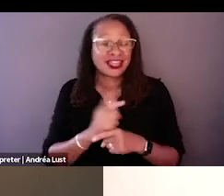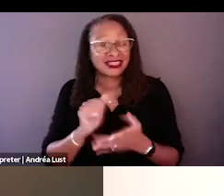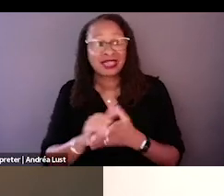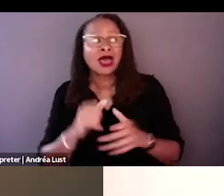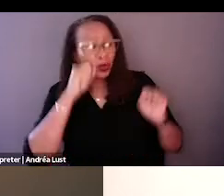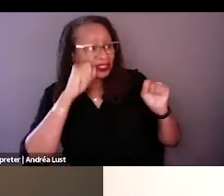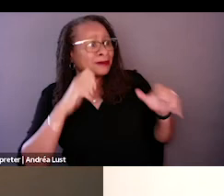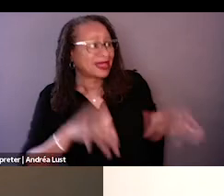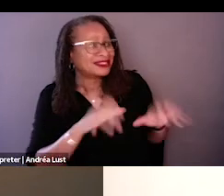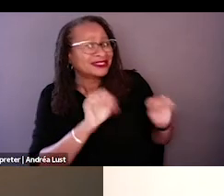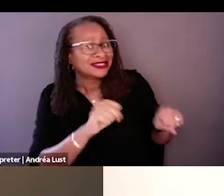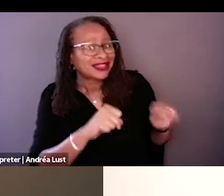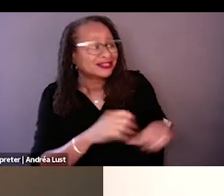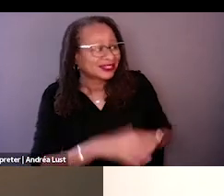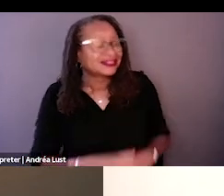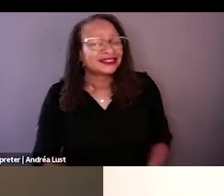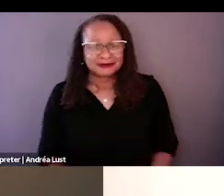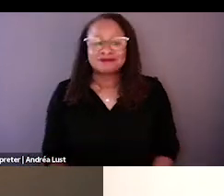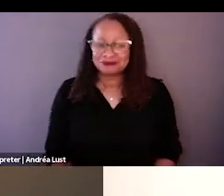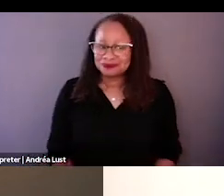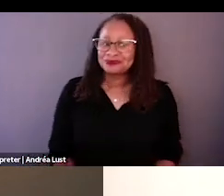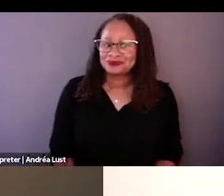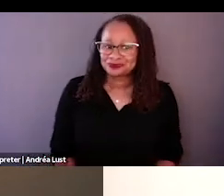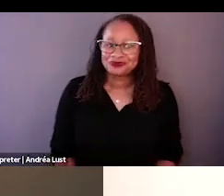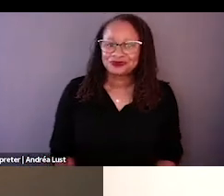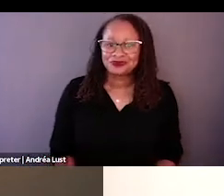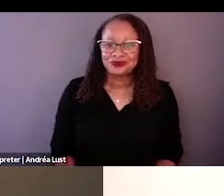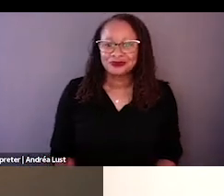Ella: Yeah. Bianca: With the information.